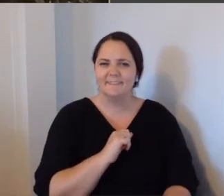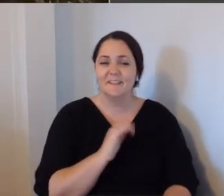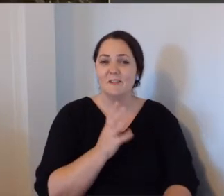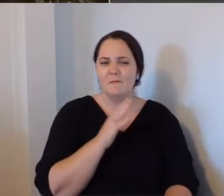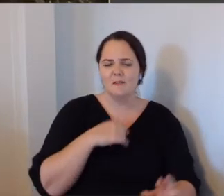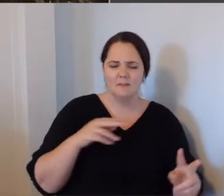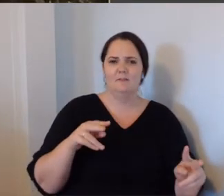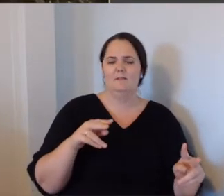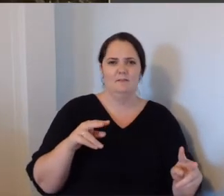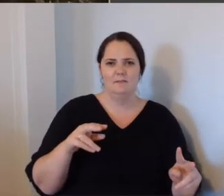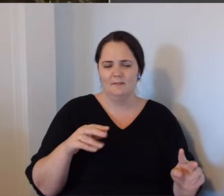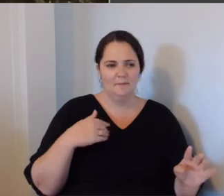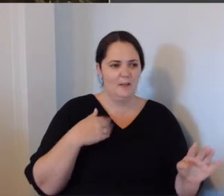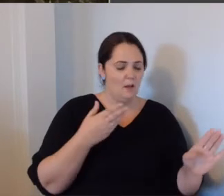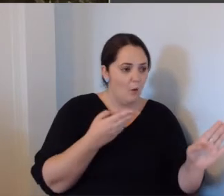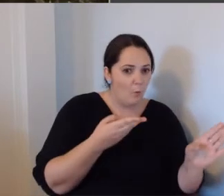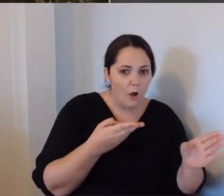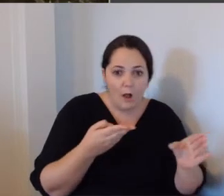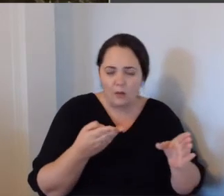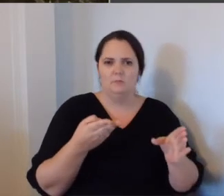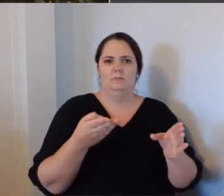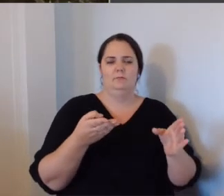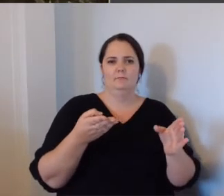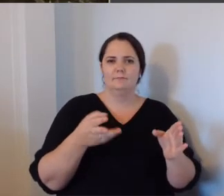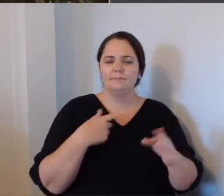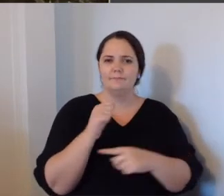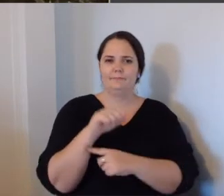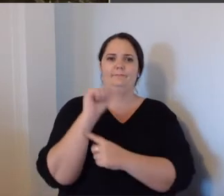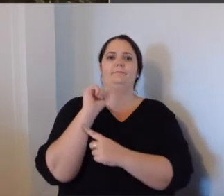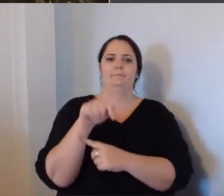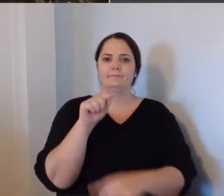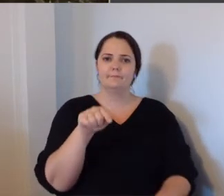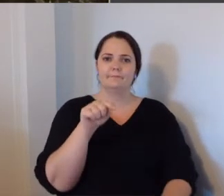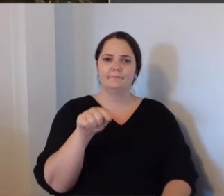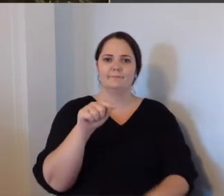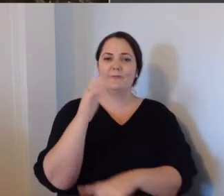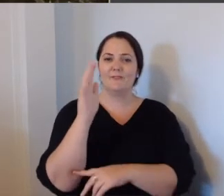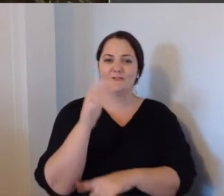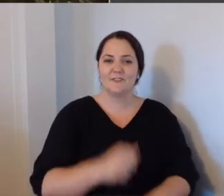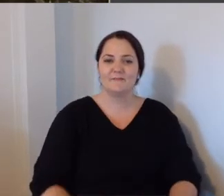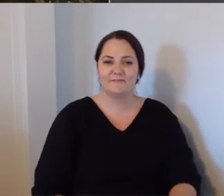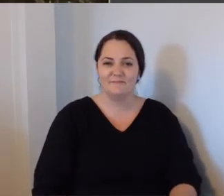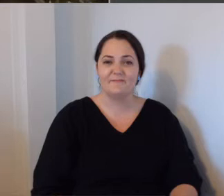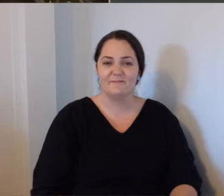the spectator as we are simultaneously drawn into the scene and then thwarted by the tree.